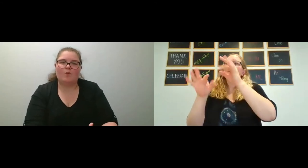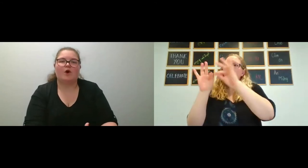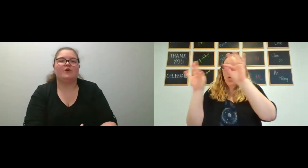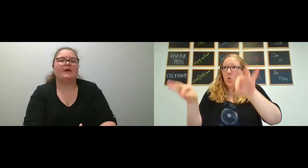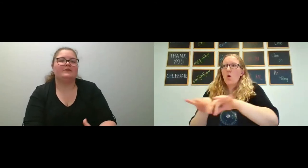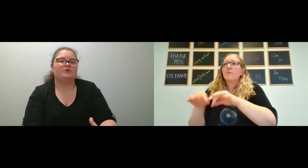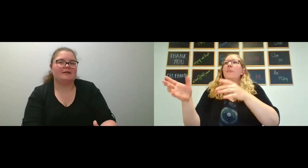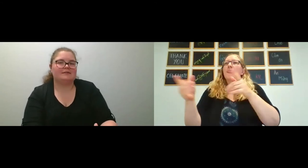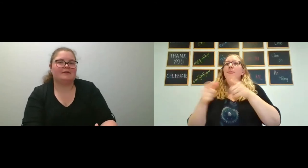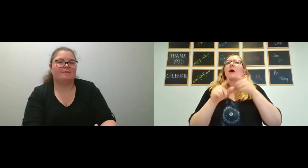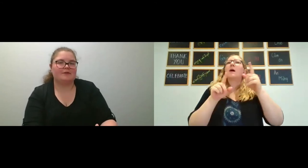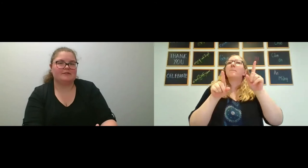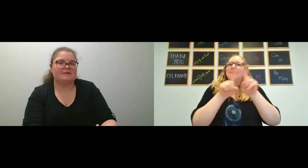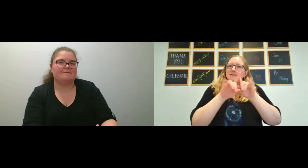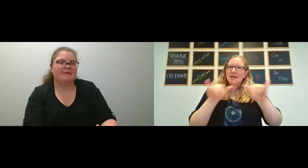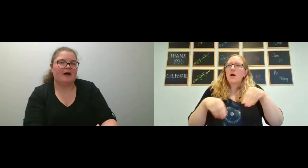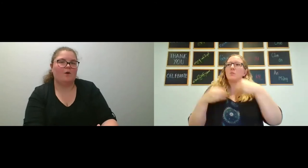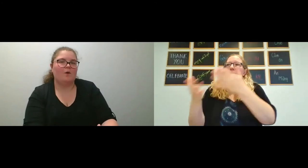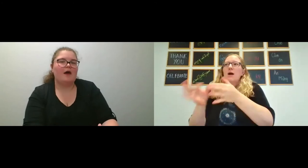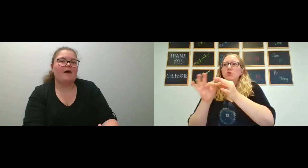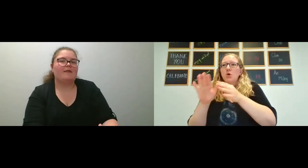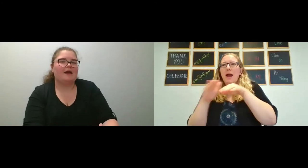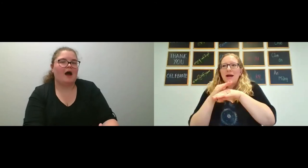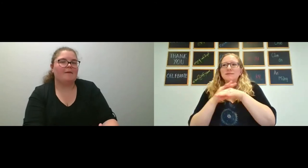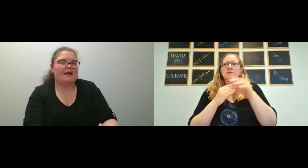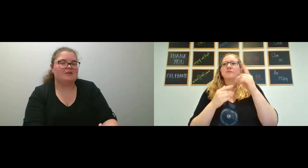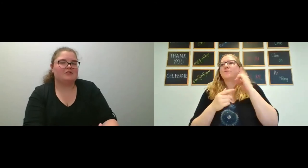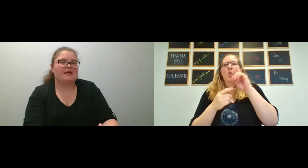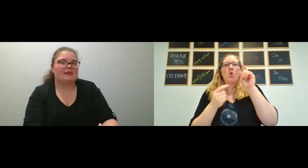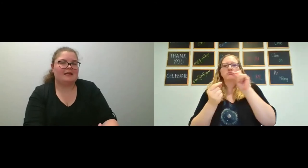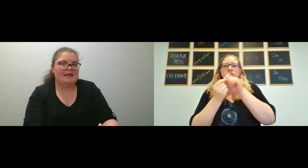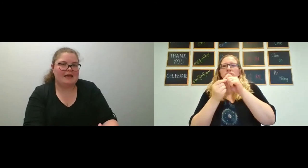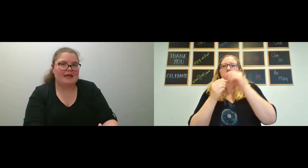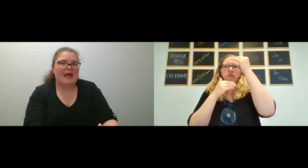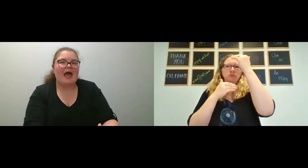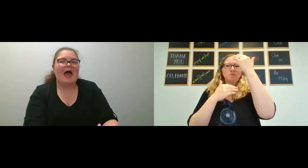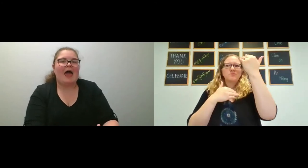where you can trust the person to fill out the accommodations that they need,